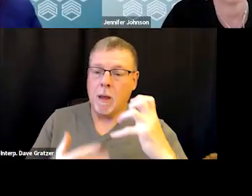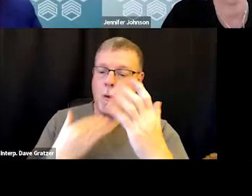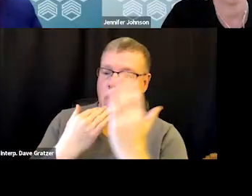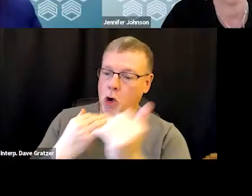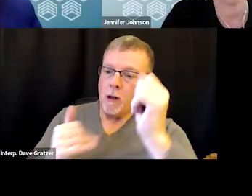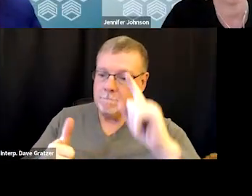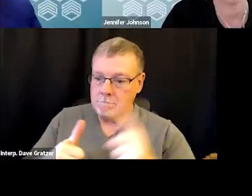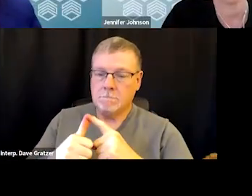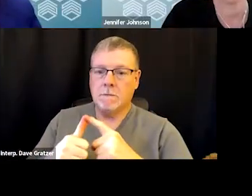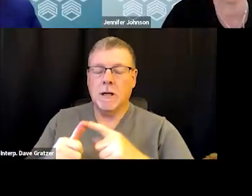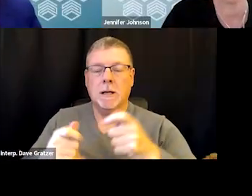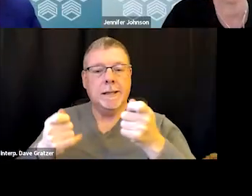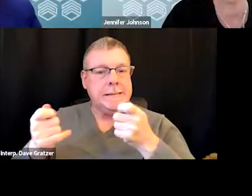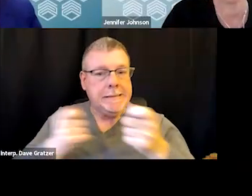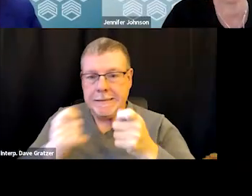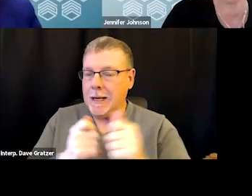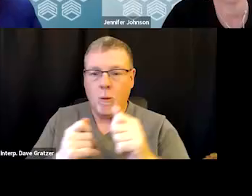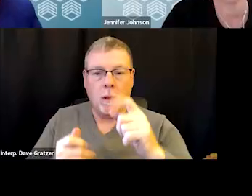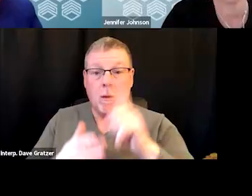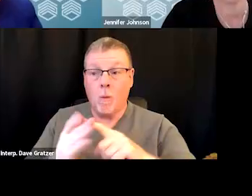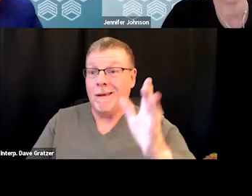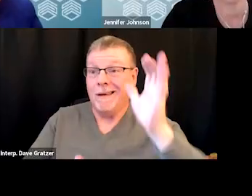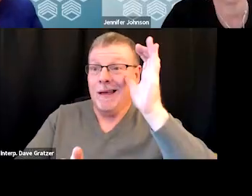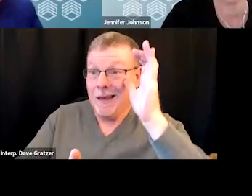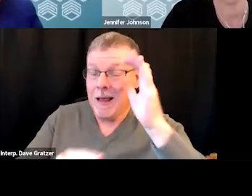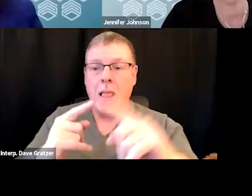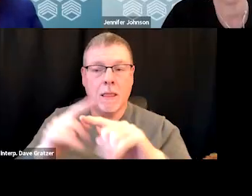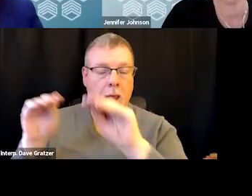They wanna deal with what you have to say, and then they wanna move on with their lives.